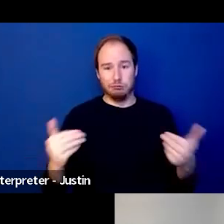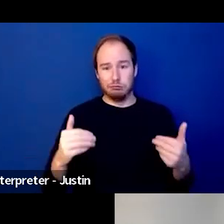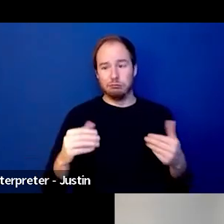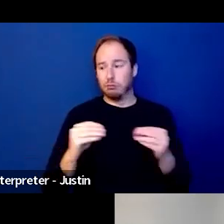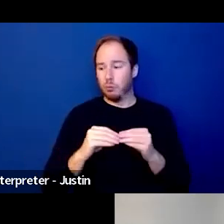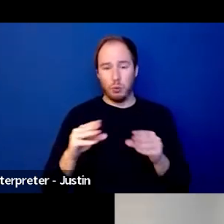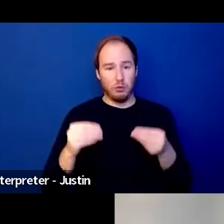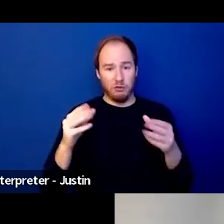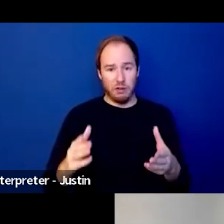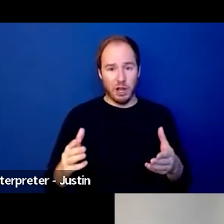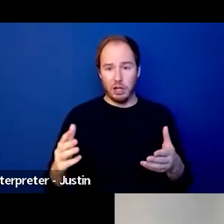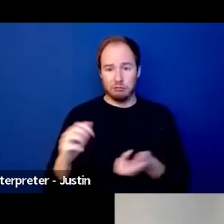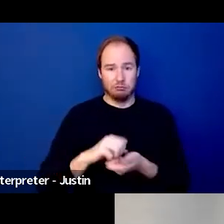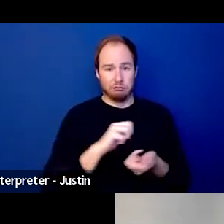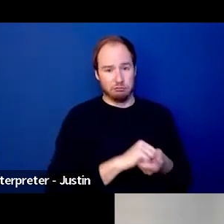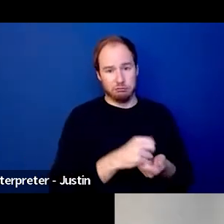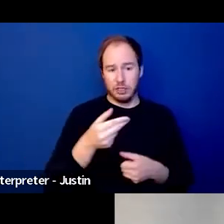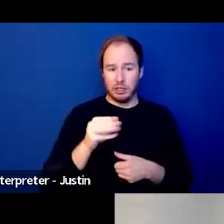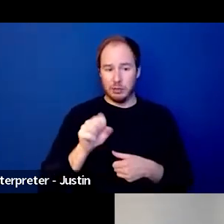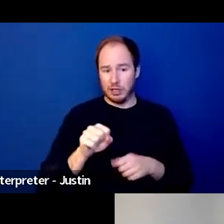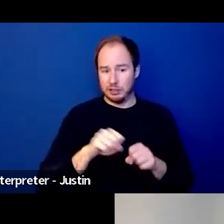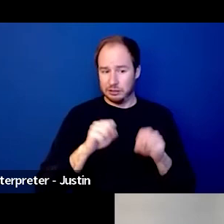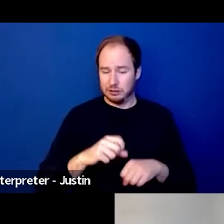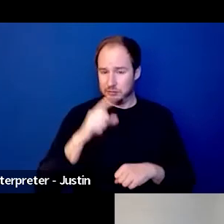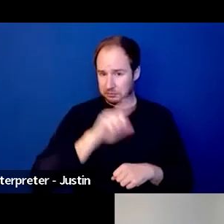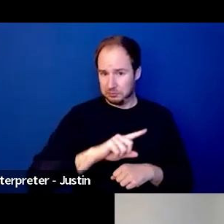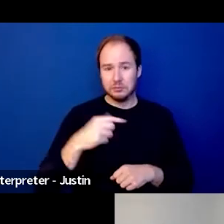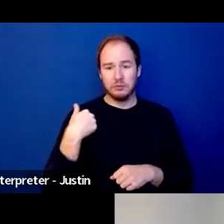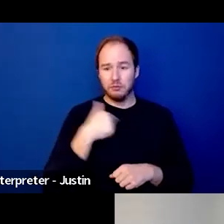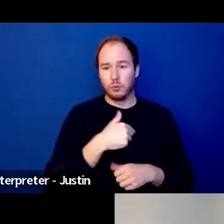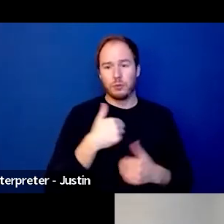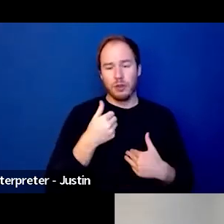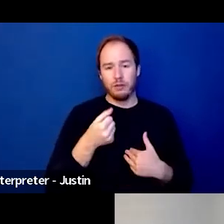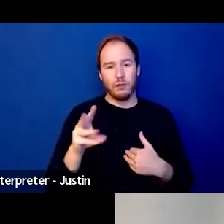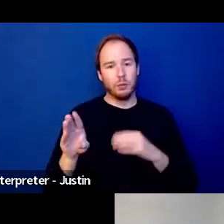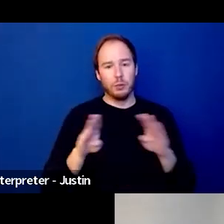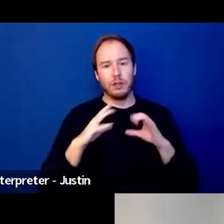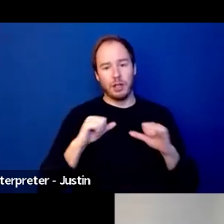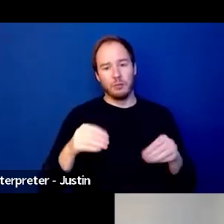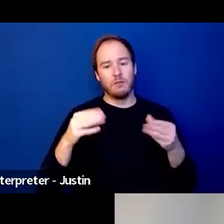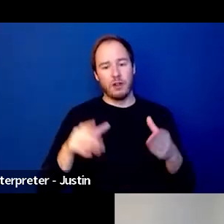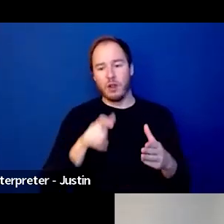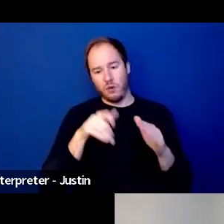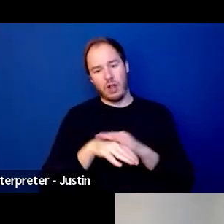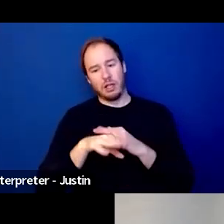in our HMIS system. So we actually have some behavioral health providers who have access to our HMIS system.